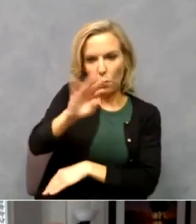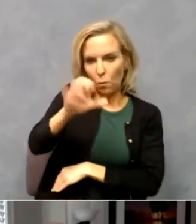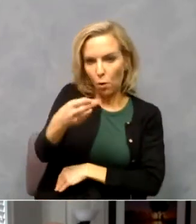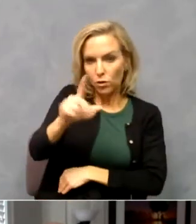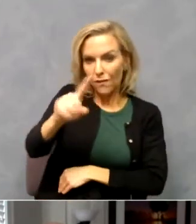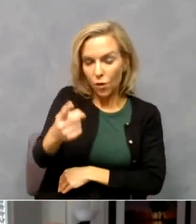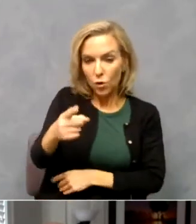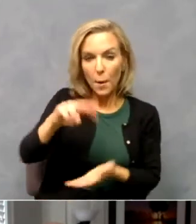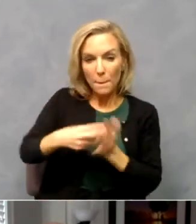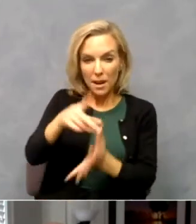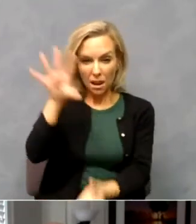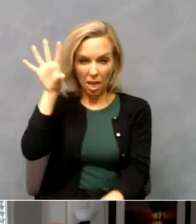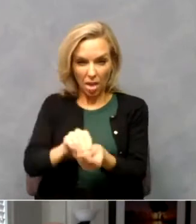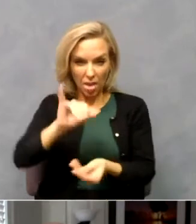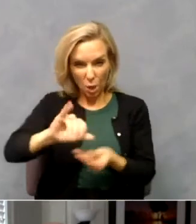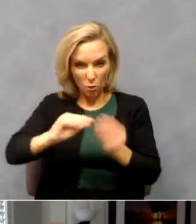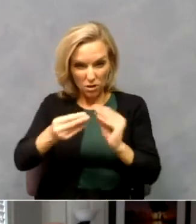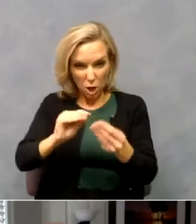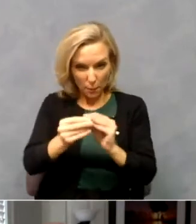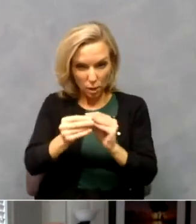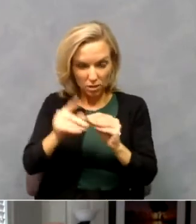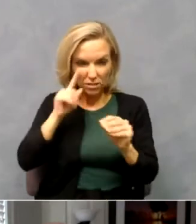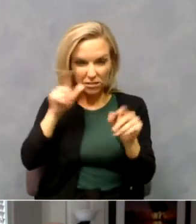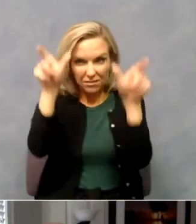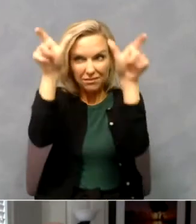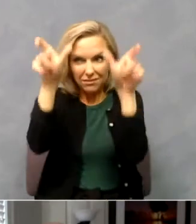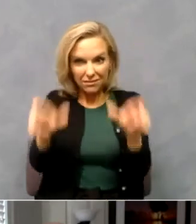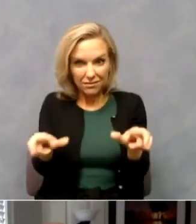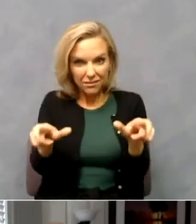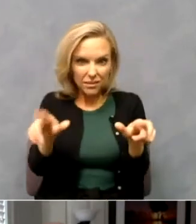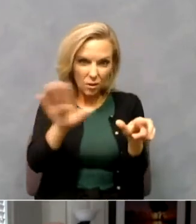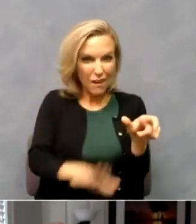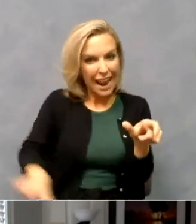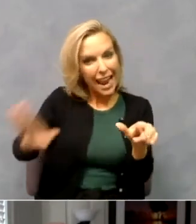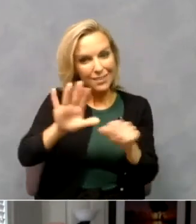numbers, you've got probably 70 million people. You do the math. There's not